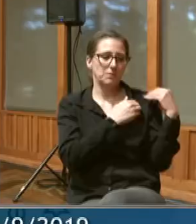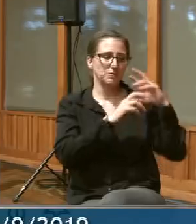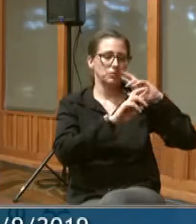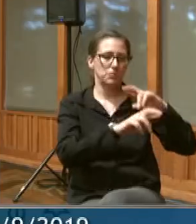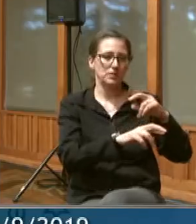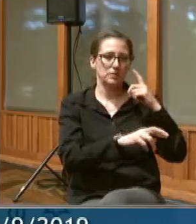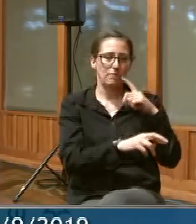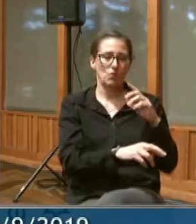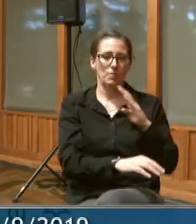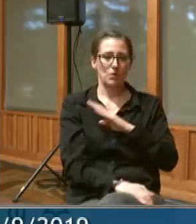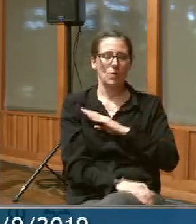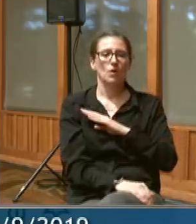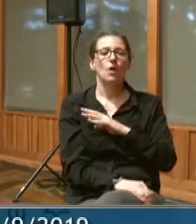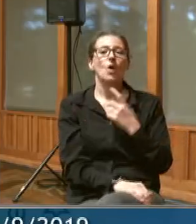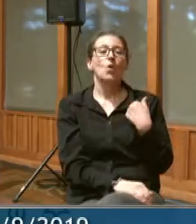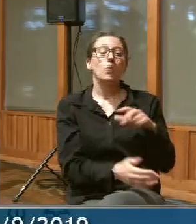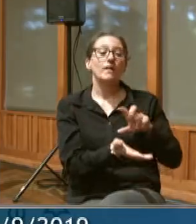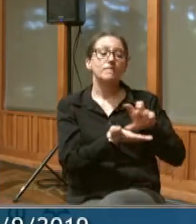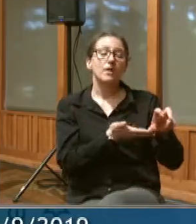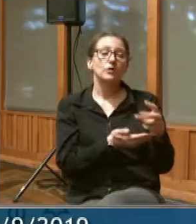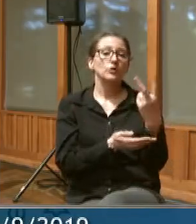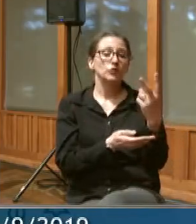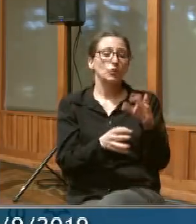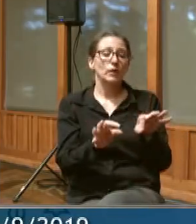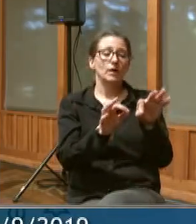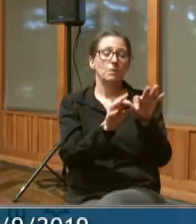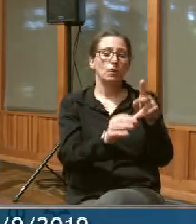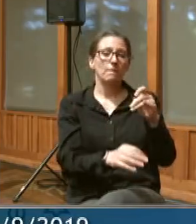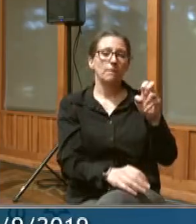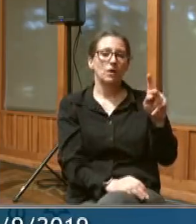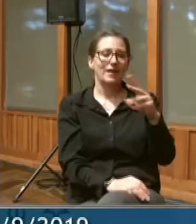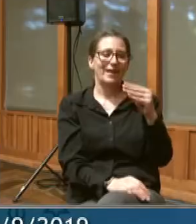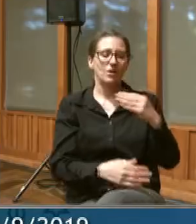RESPONSIBLE AND EQUITABLE COURSE FORWARD FOR THE BUREAU.